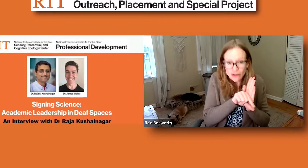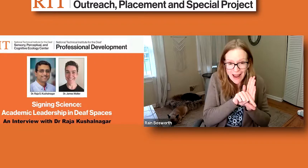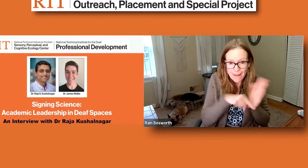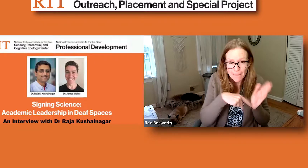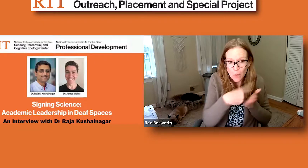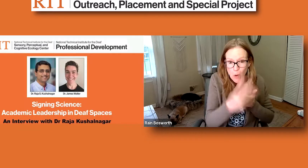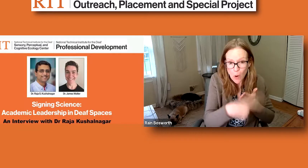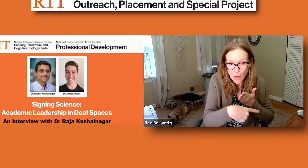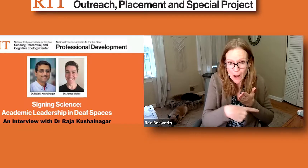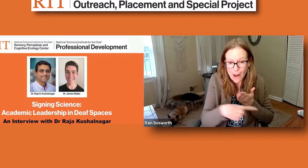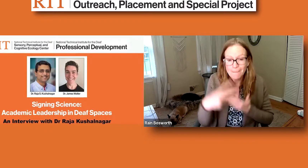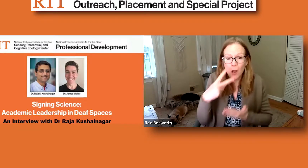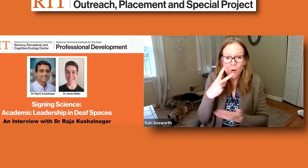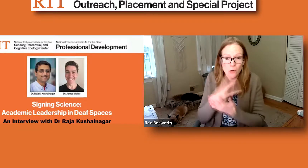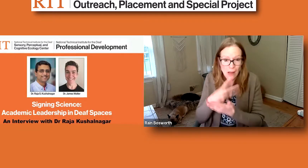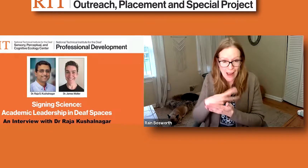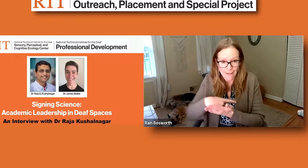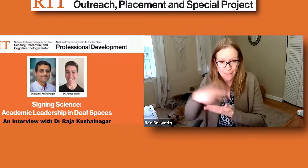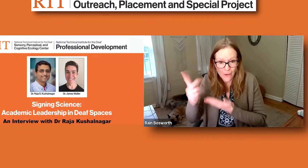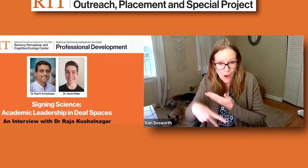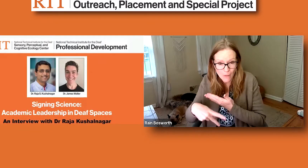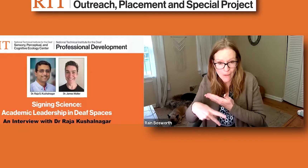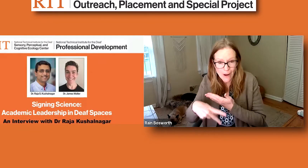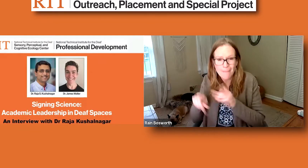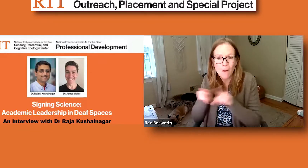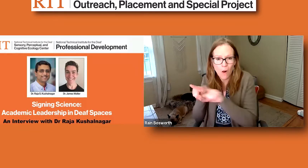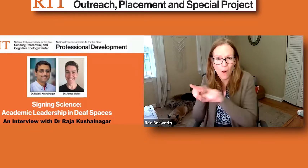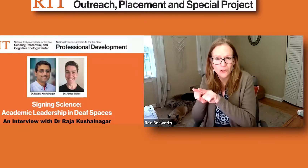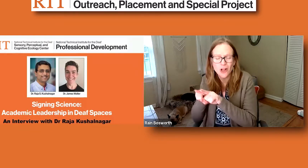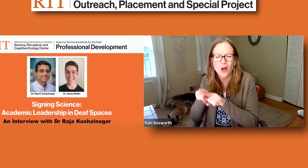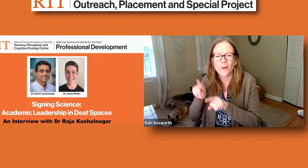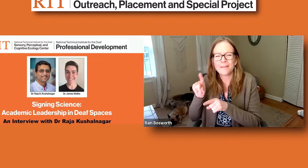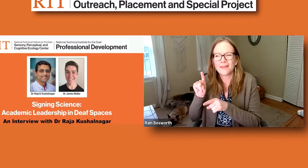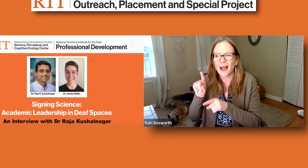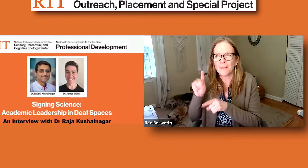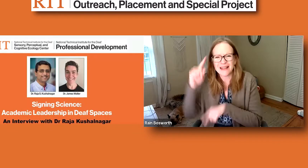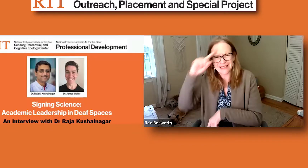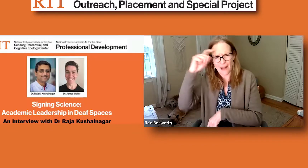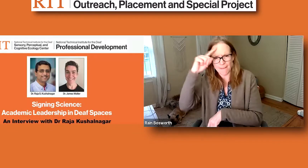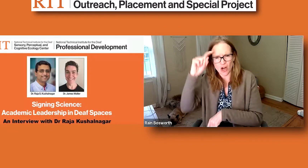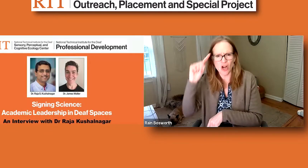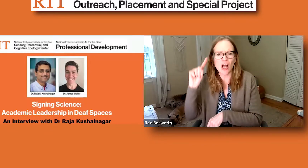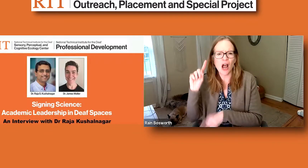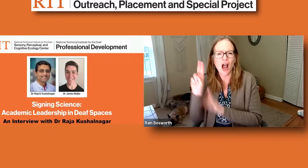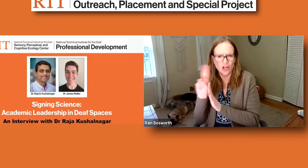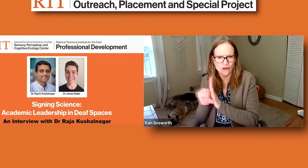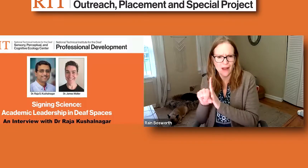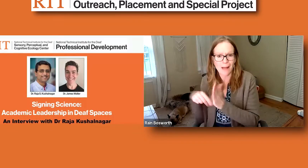He runs and leads an undergraduate program, a graduate program,